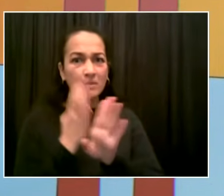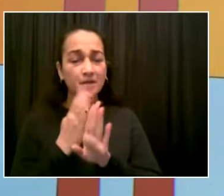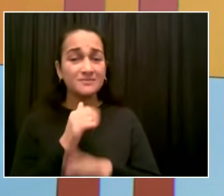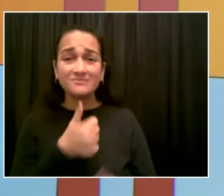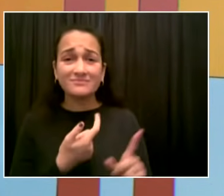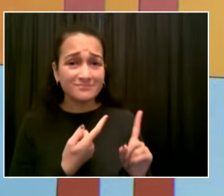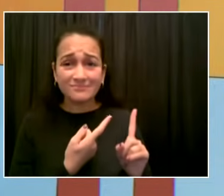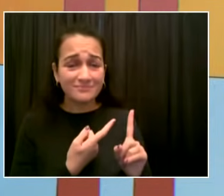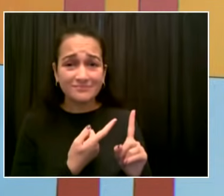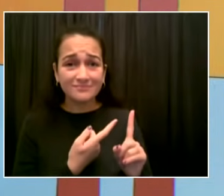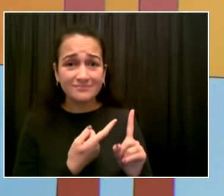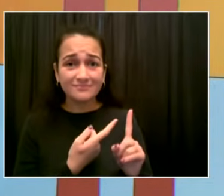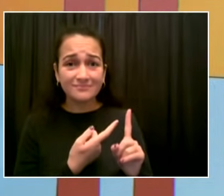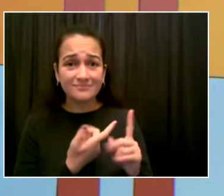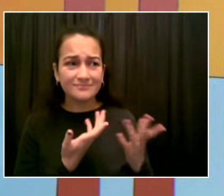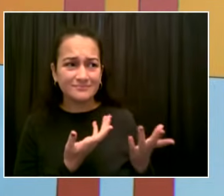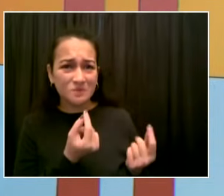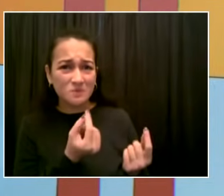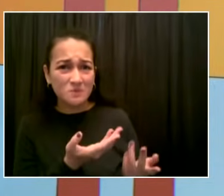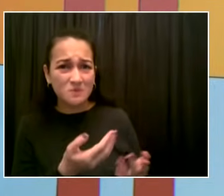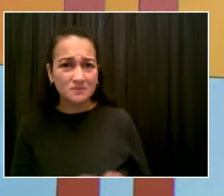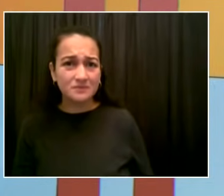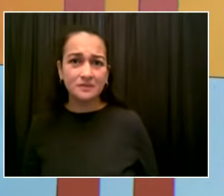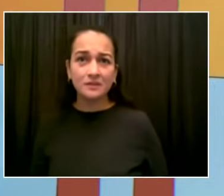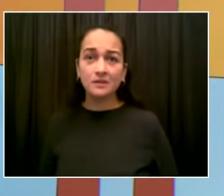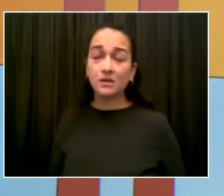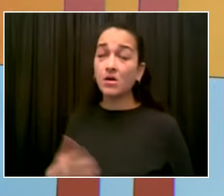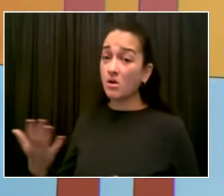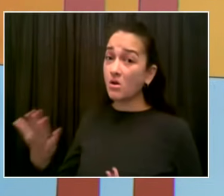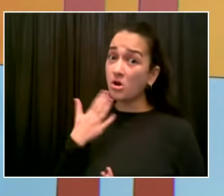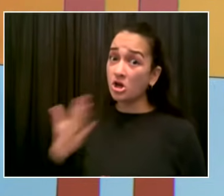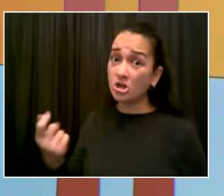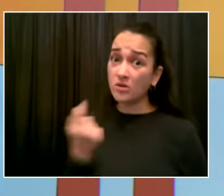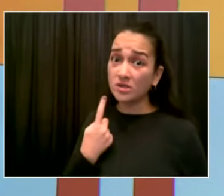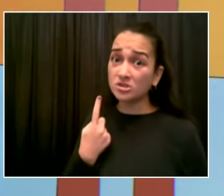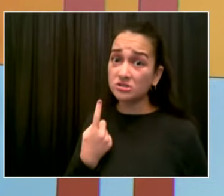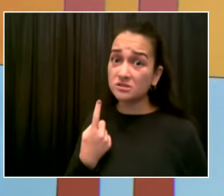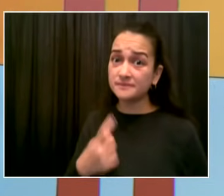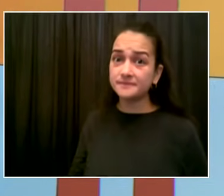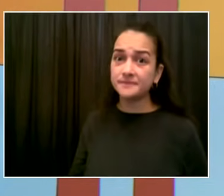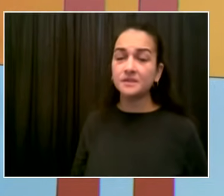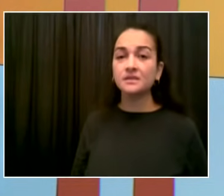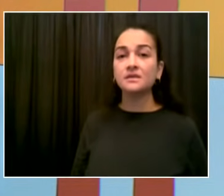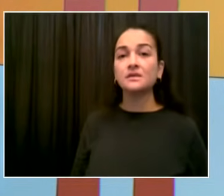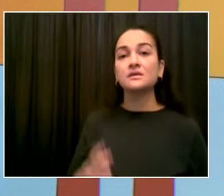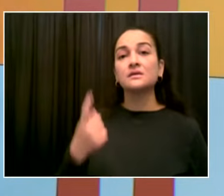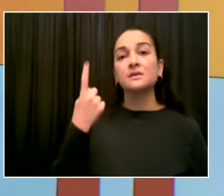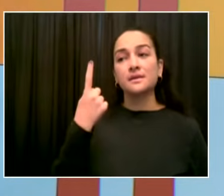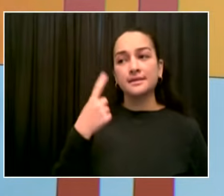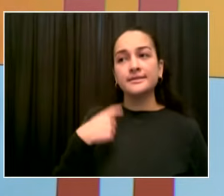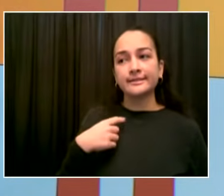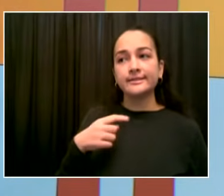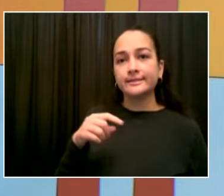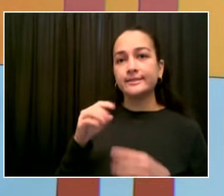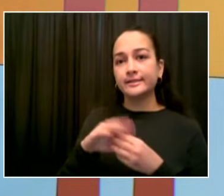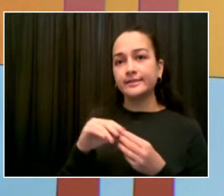OBVIOUSLY, YOU KNOW, I'VE FOCUSED A LOT OVER THE YEARS ON TRYING TO IMPROVE SUPPORT FOR SPECIAL ED DSKI AND THEIR